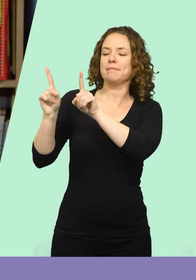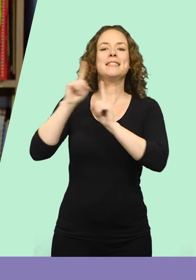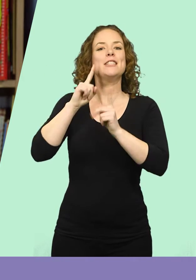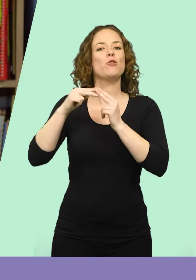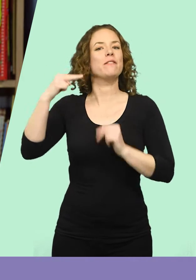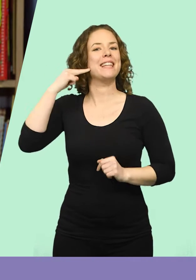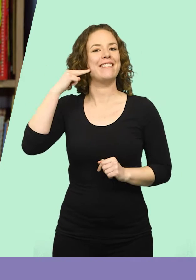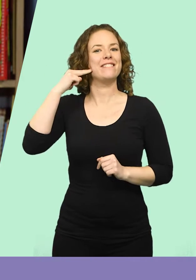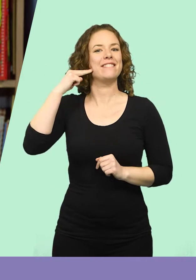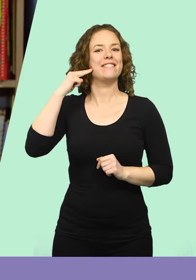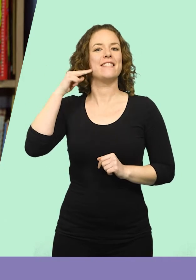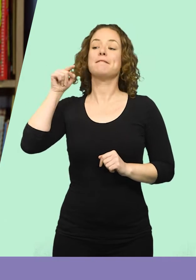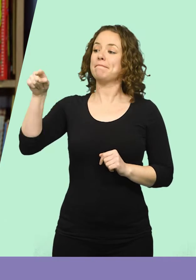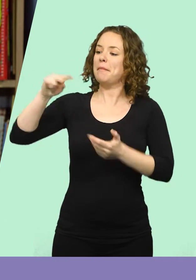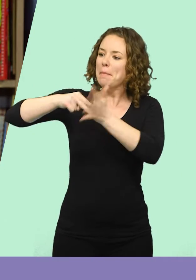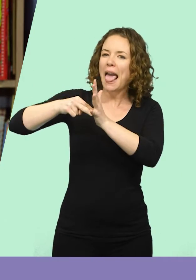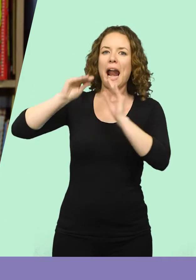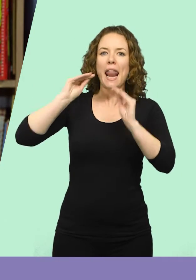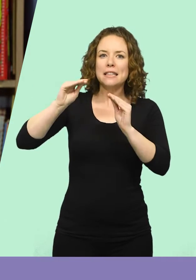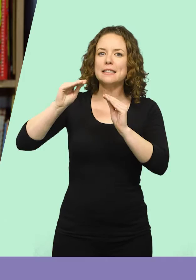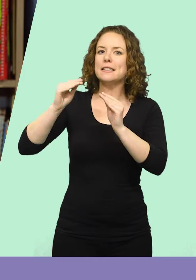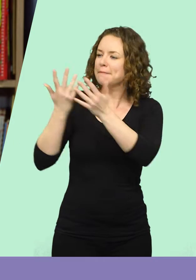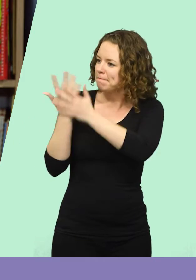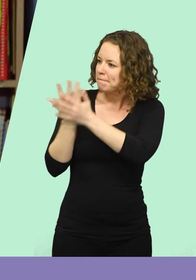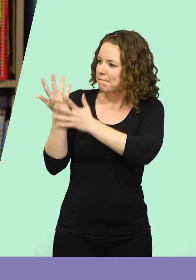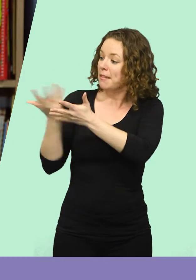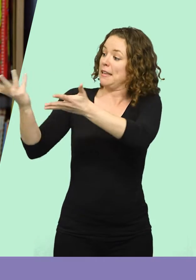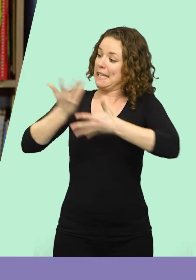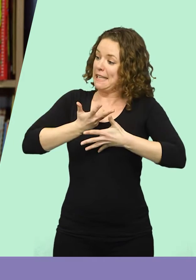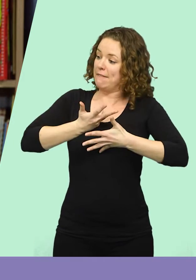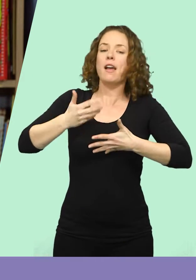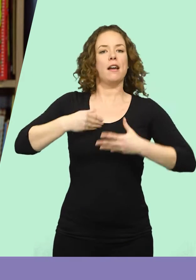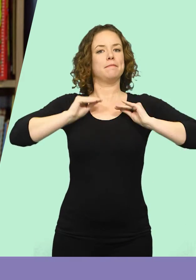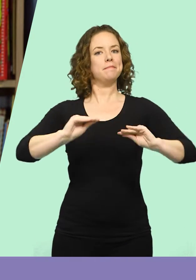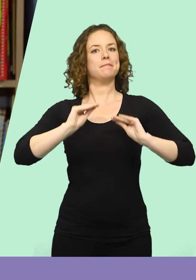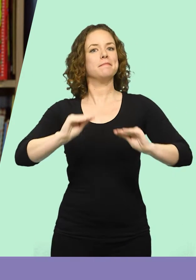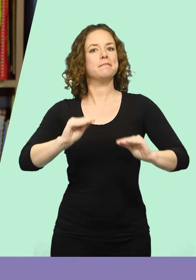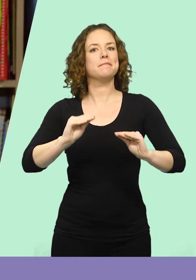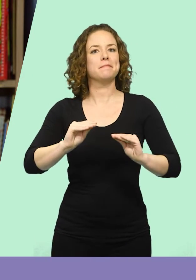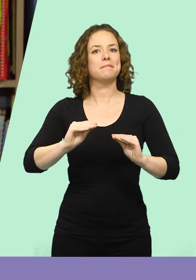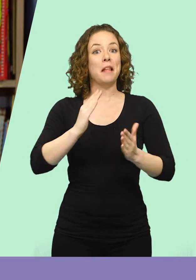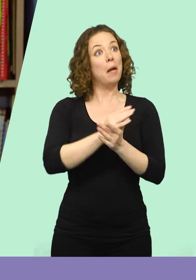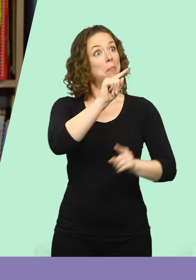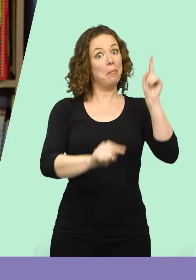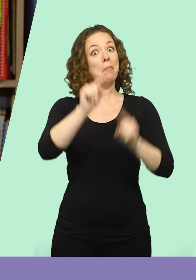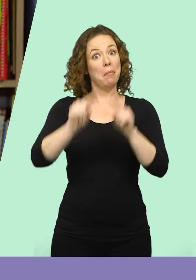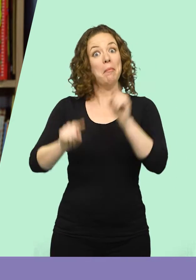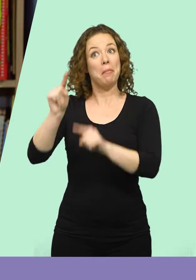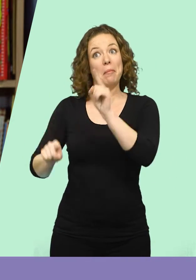She plans lessons with me and for me to deliver, so it's very varied, it's very interesting,